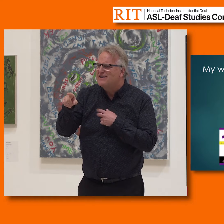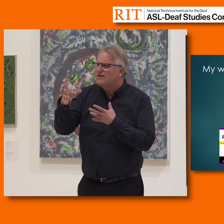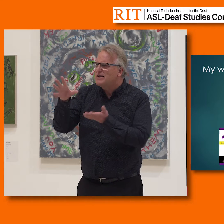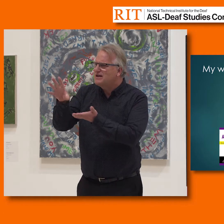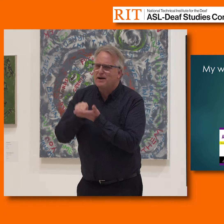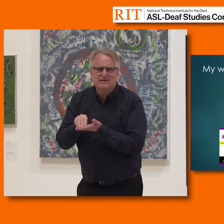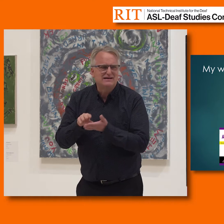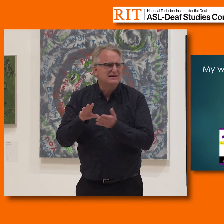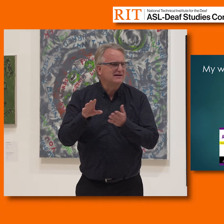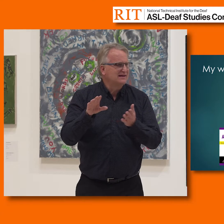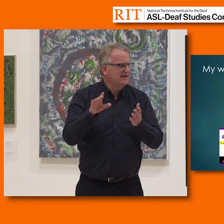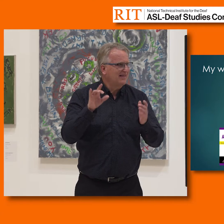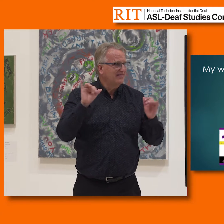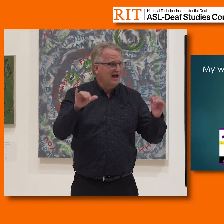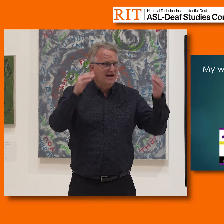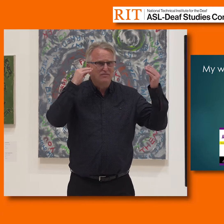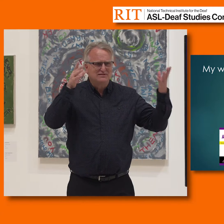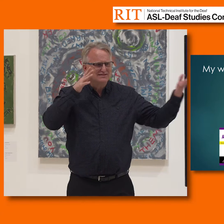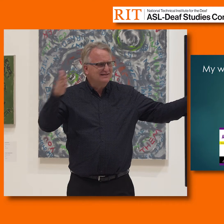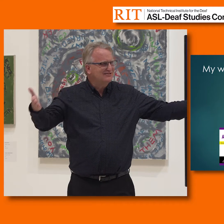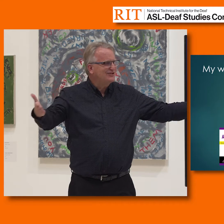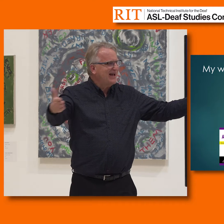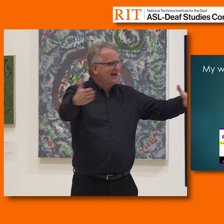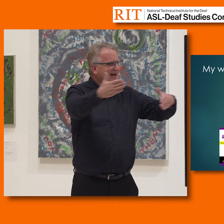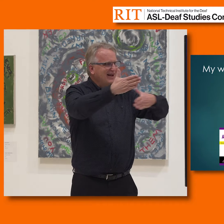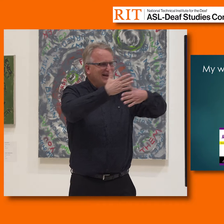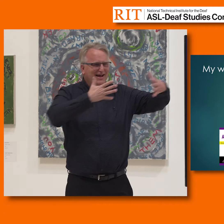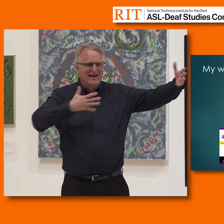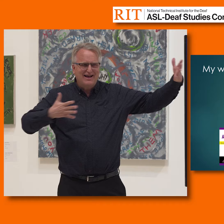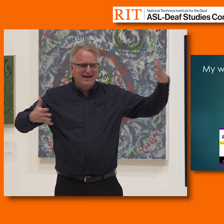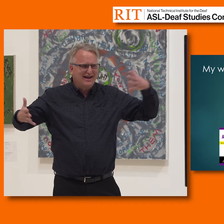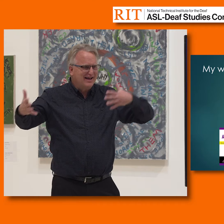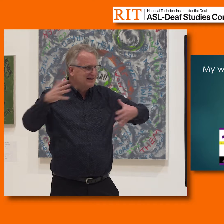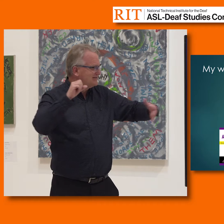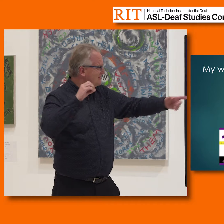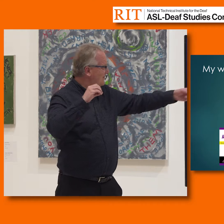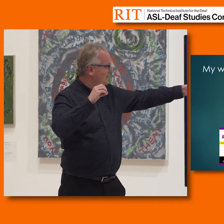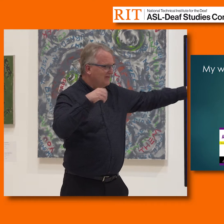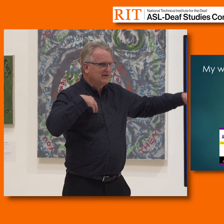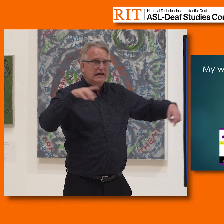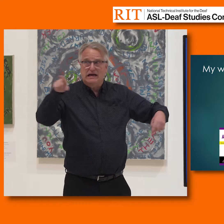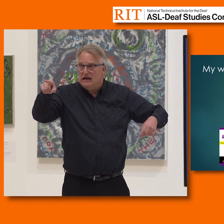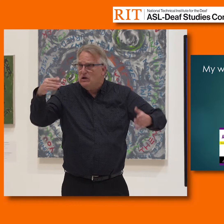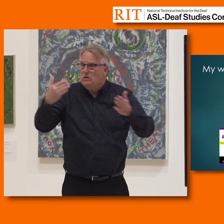that I was not aware of. So, we did a lot of collaborating,